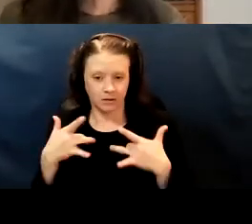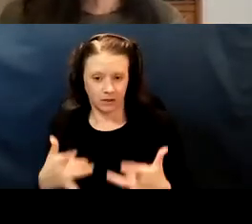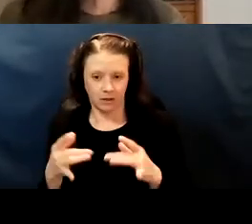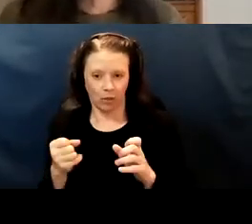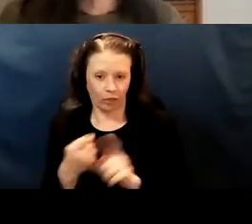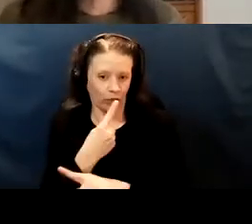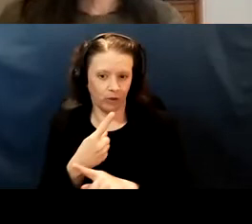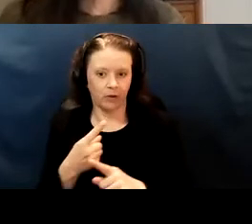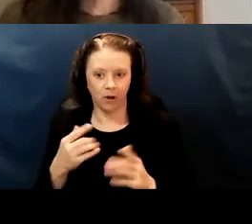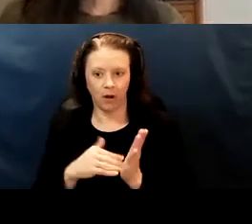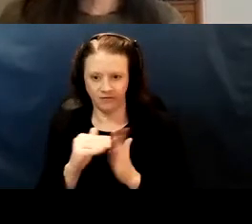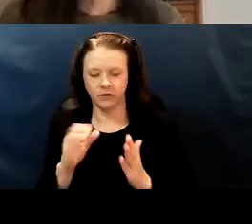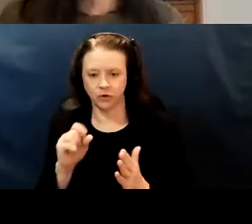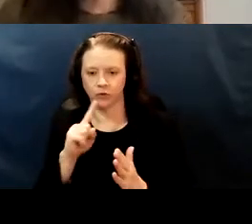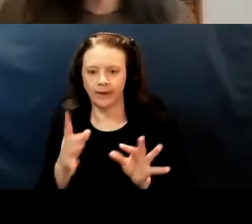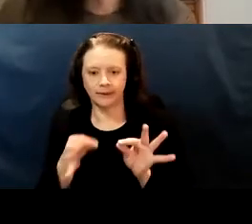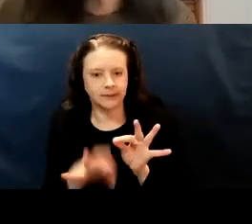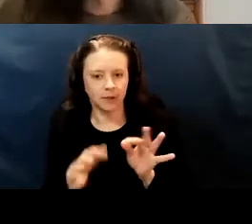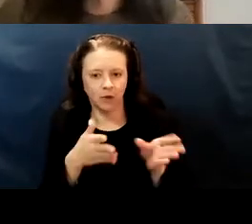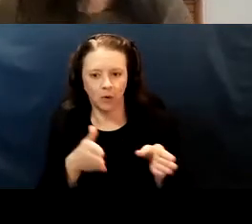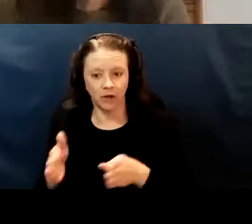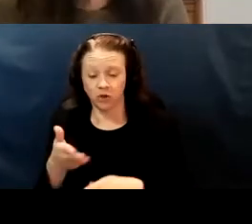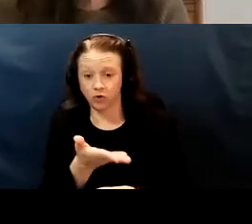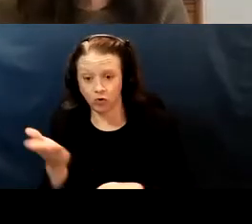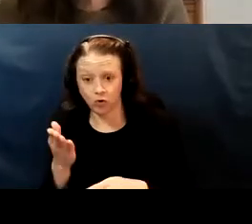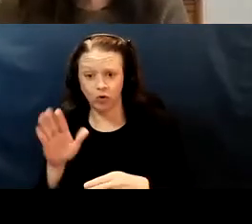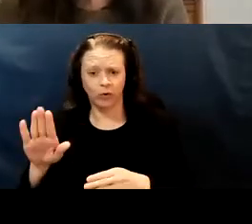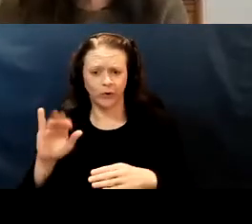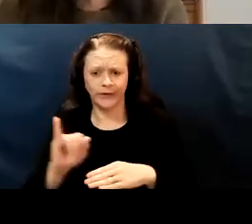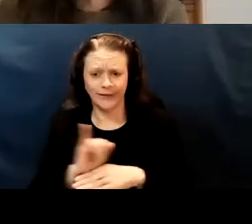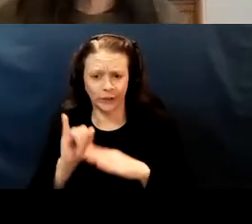really simple ways that you or an intern, somebody, can go in